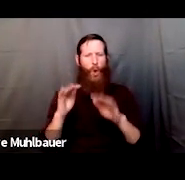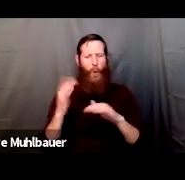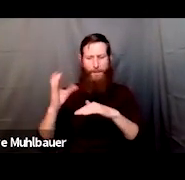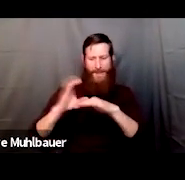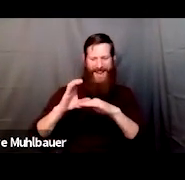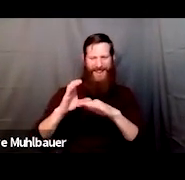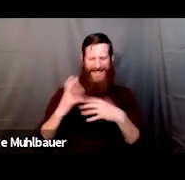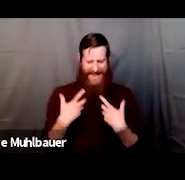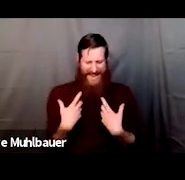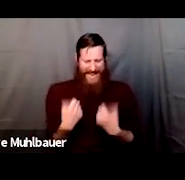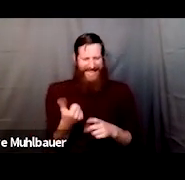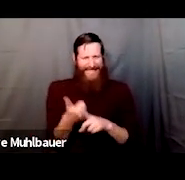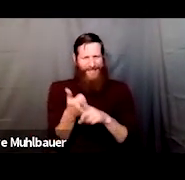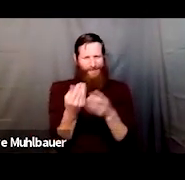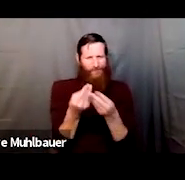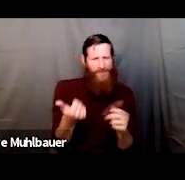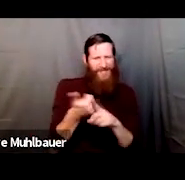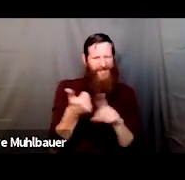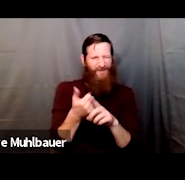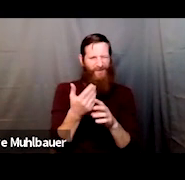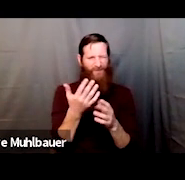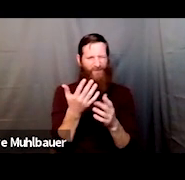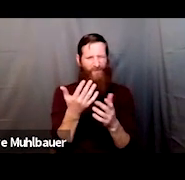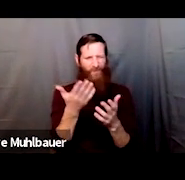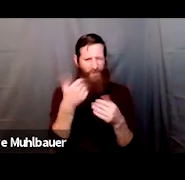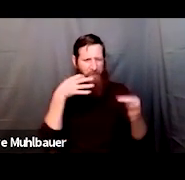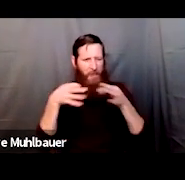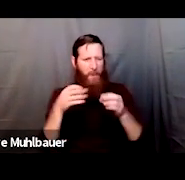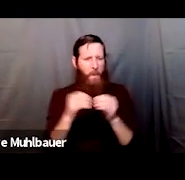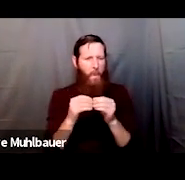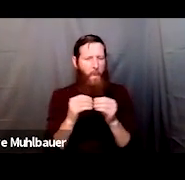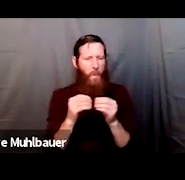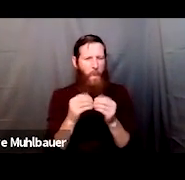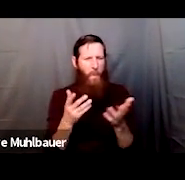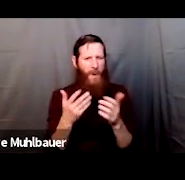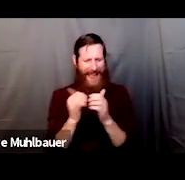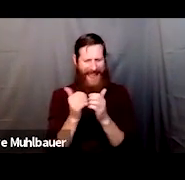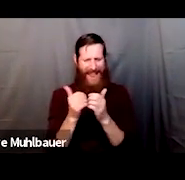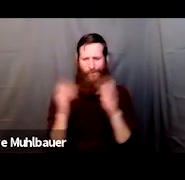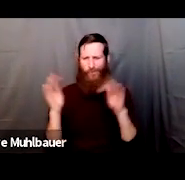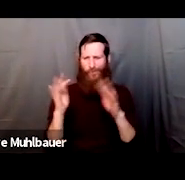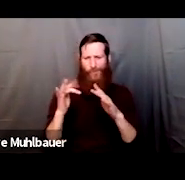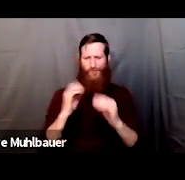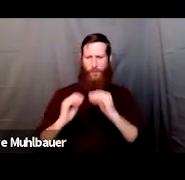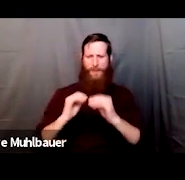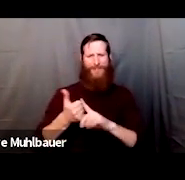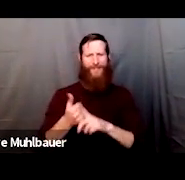what kind of factors would allow the snowpack to repair? That's a great question